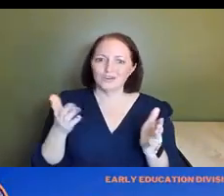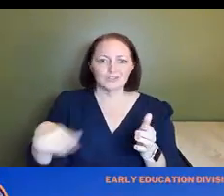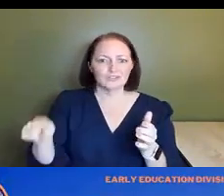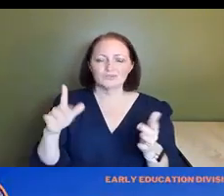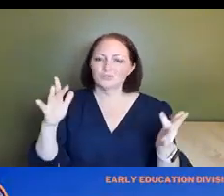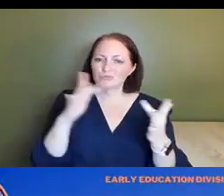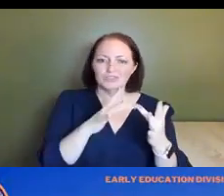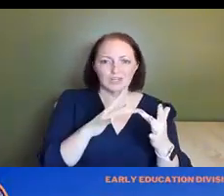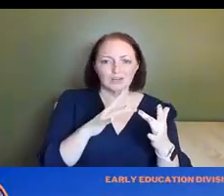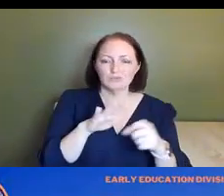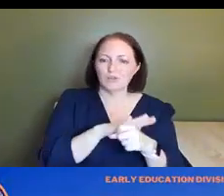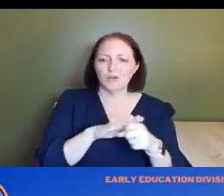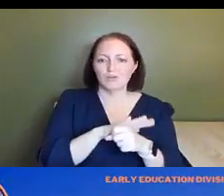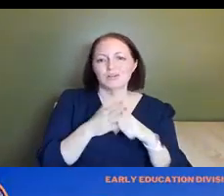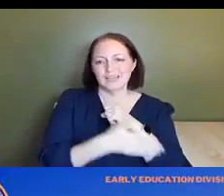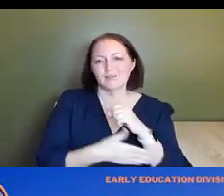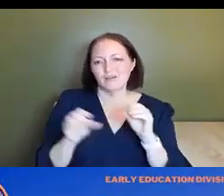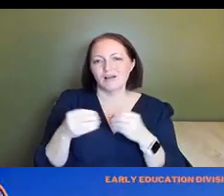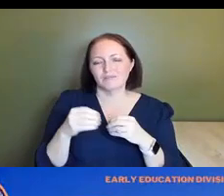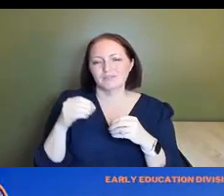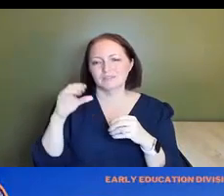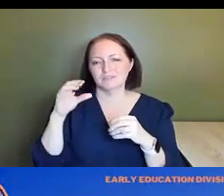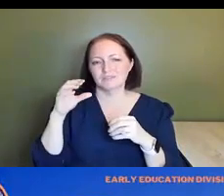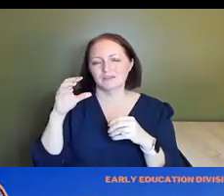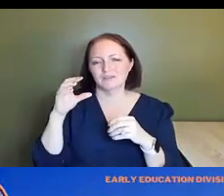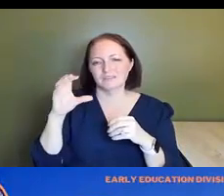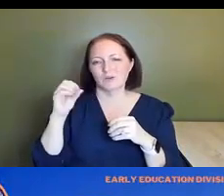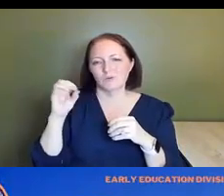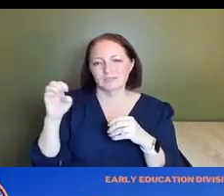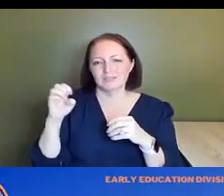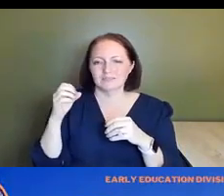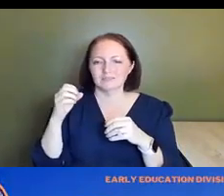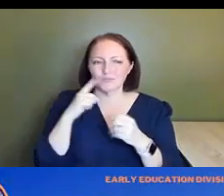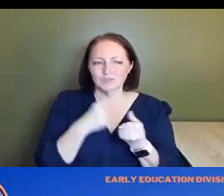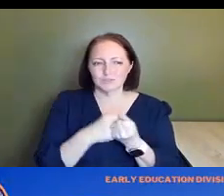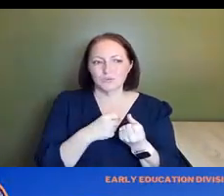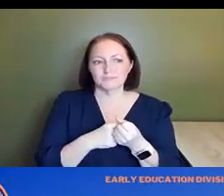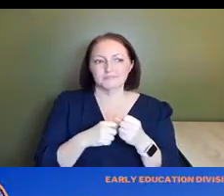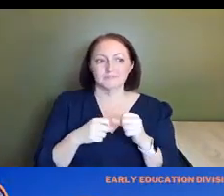out to your local county office of education for support. So out of the 58 county offices